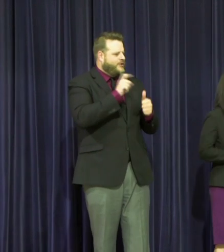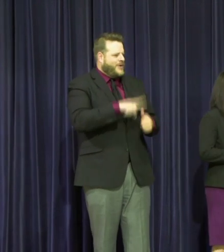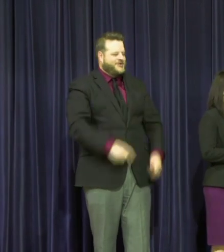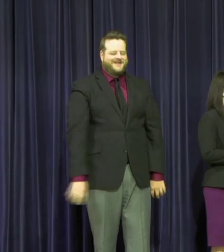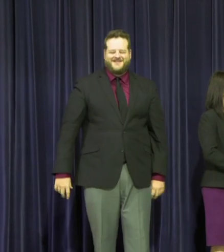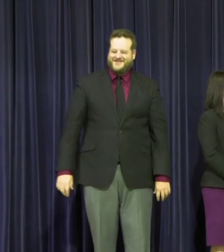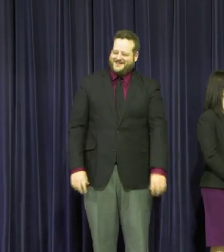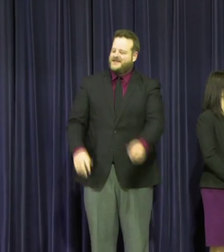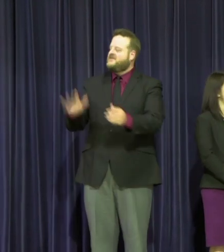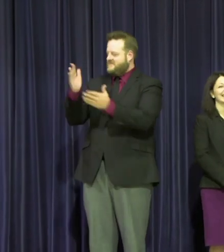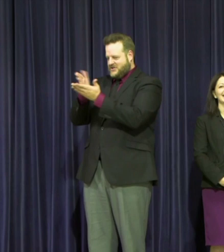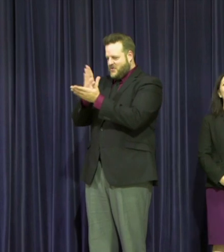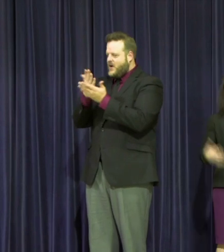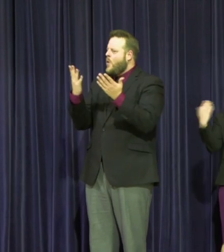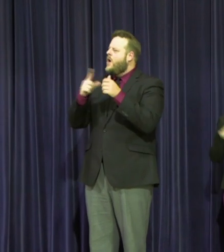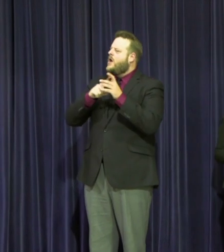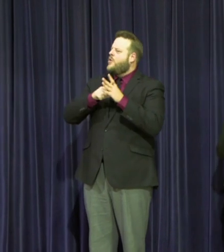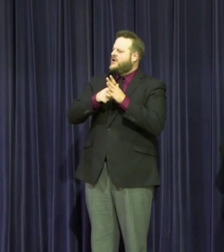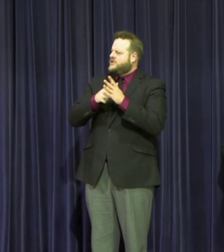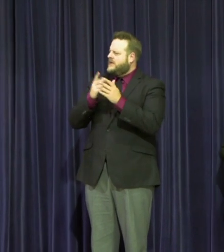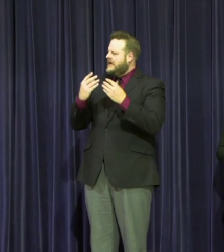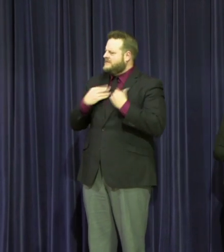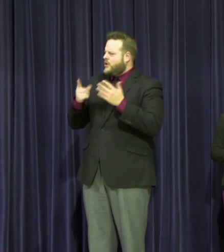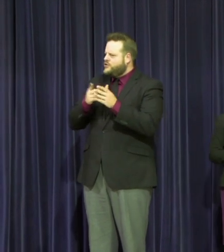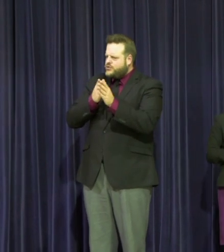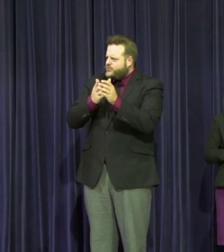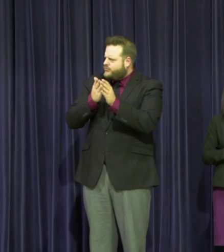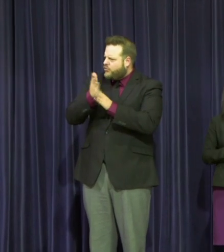It's alright. What originally inspired you to pursue a career in medicine?